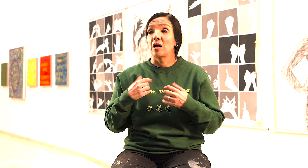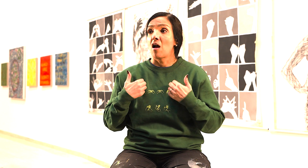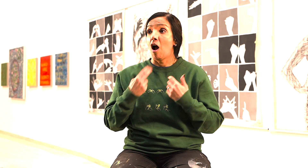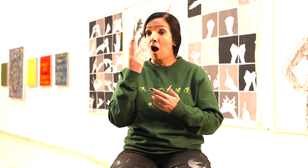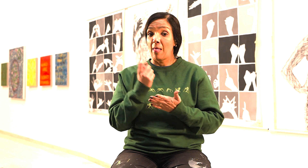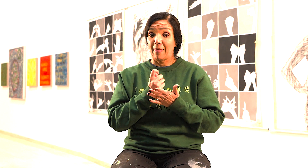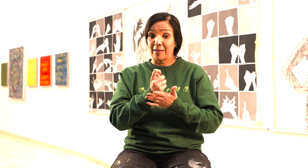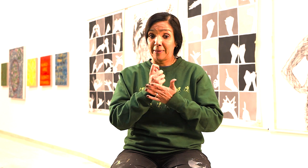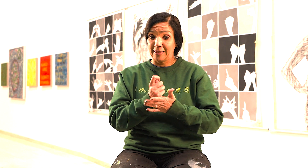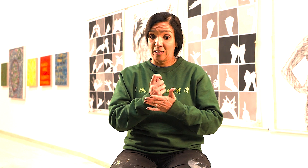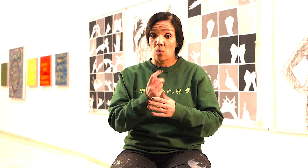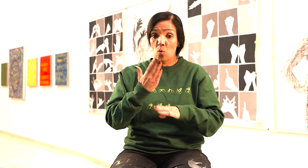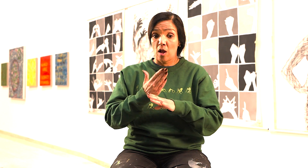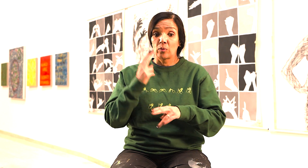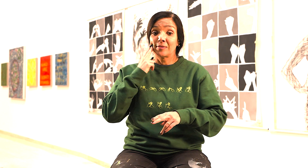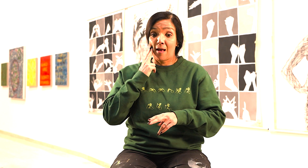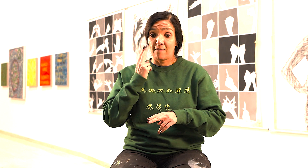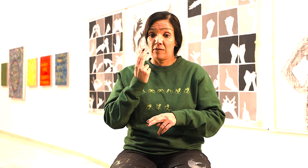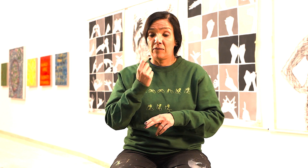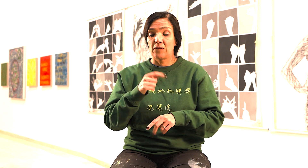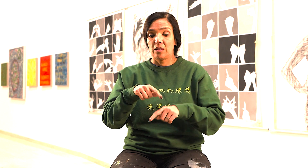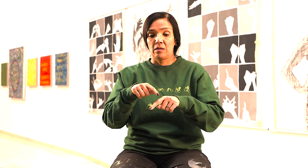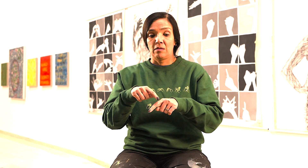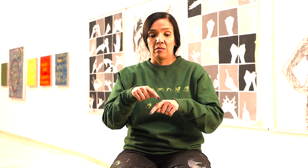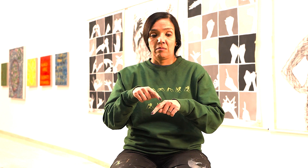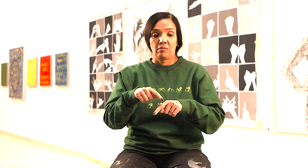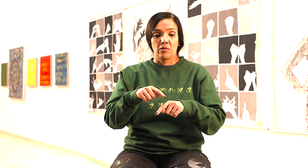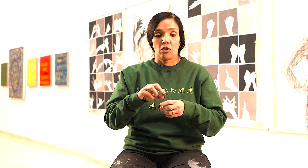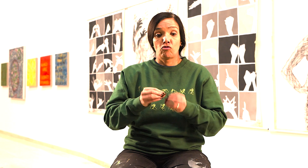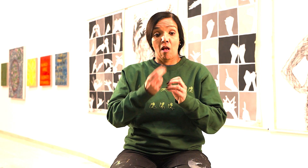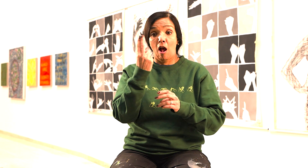Interesting question. Art therapy, when working with Deaf individuals,